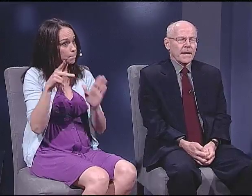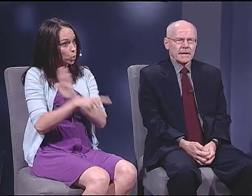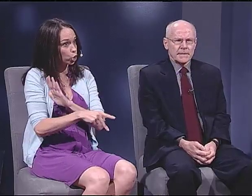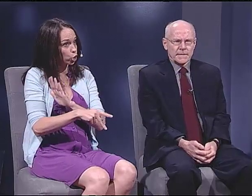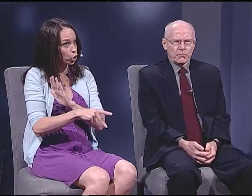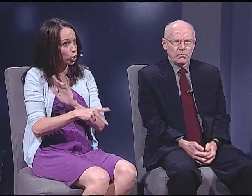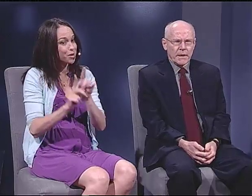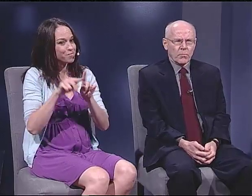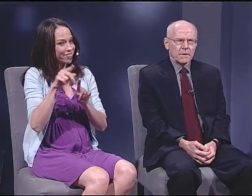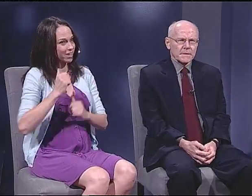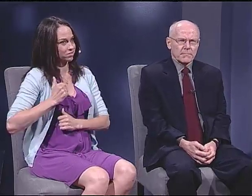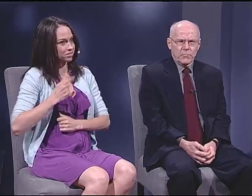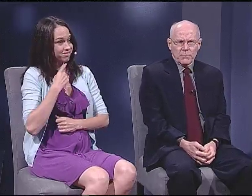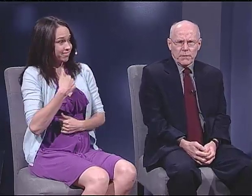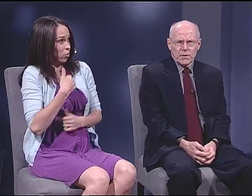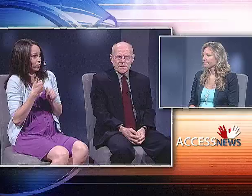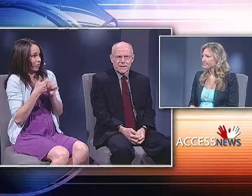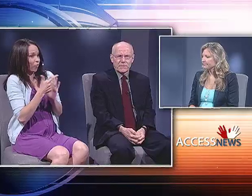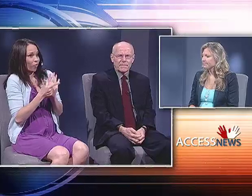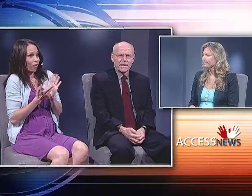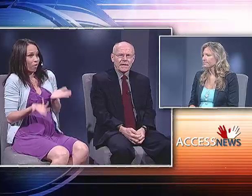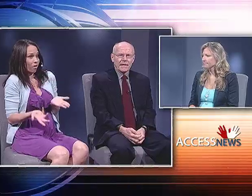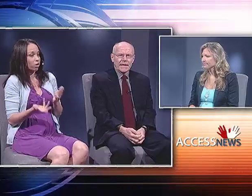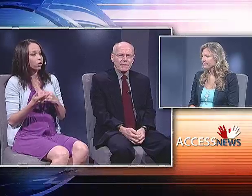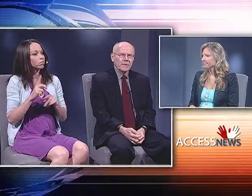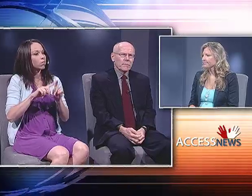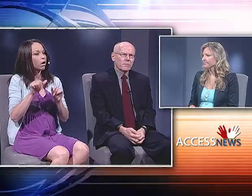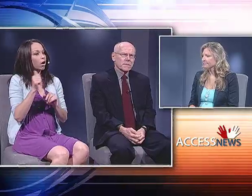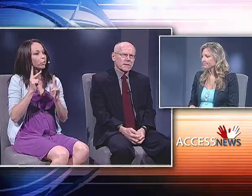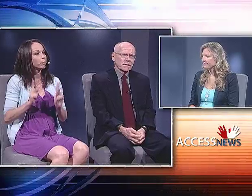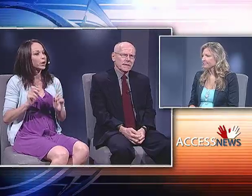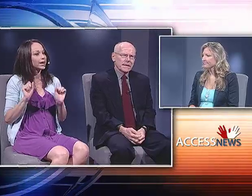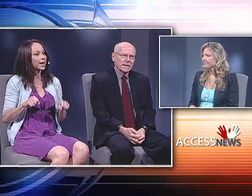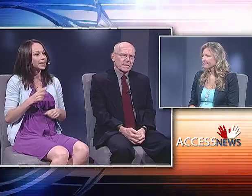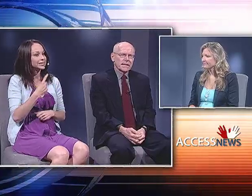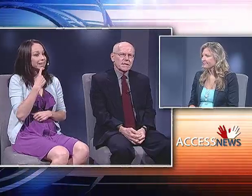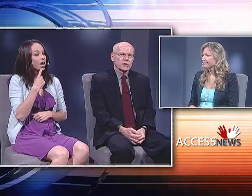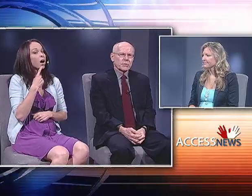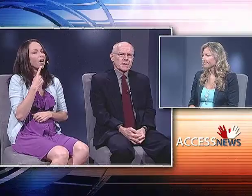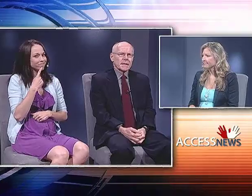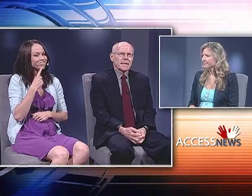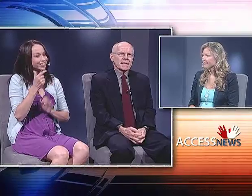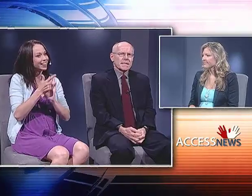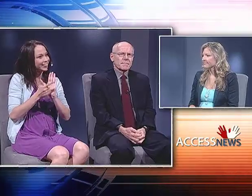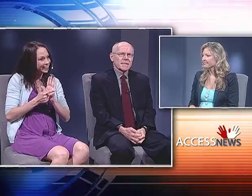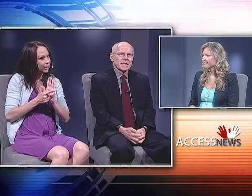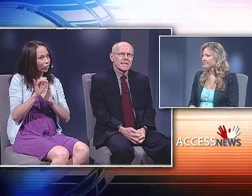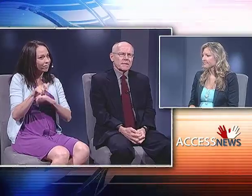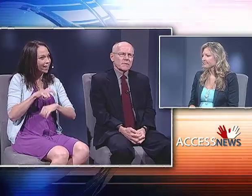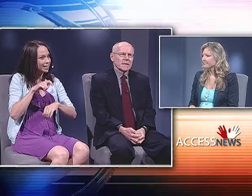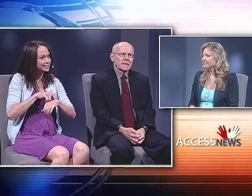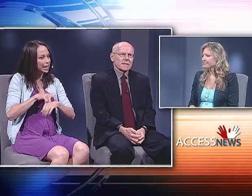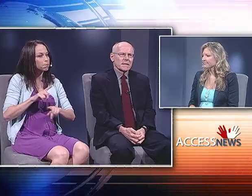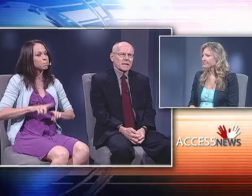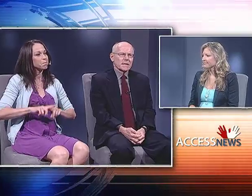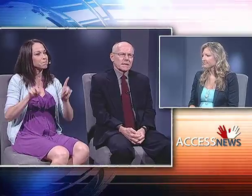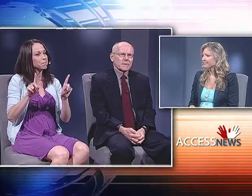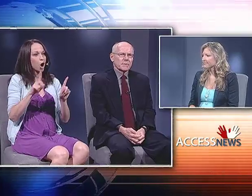and someone might want to say, "Well, even though it was legal in East Germany, in some sense that really is unacceptable."